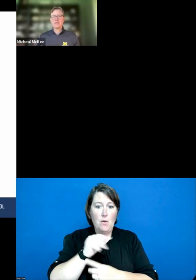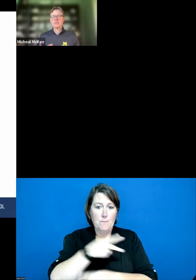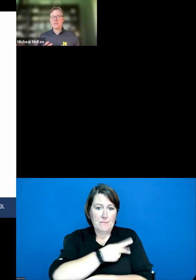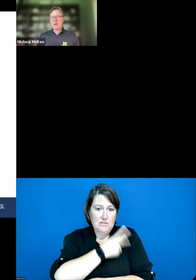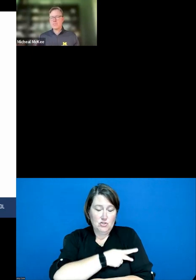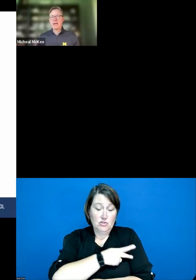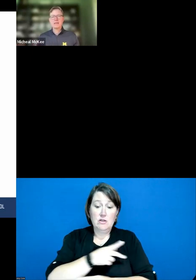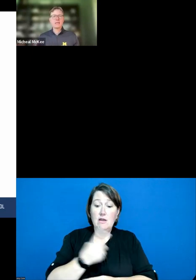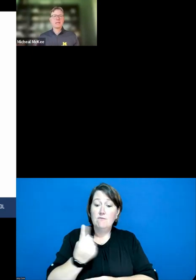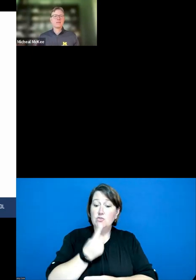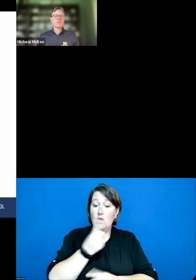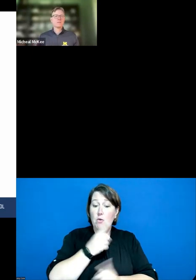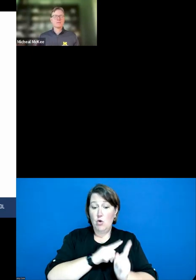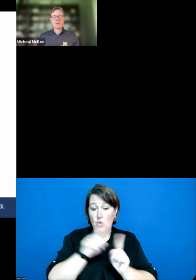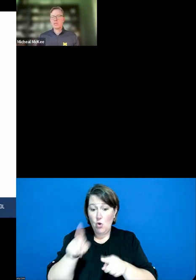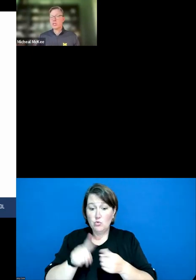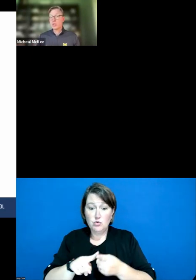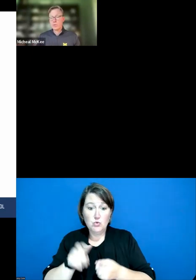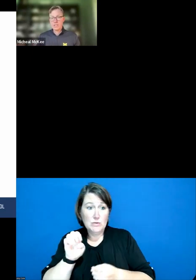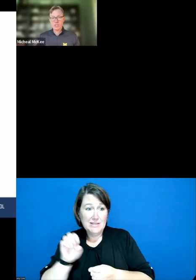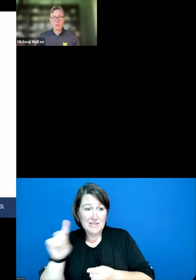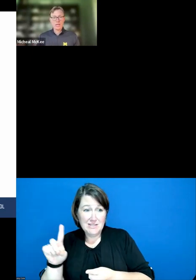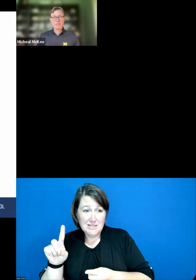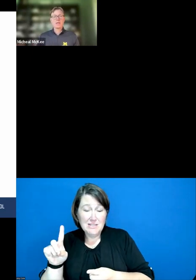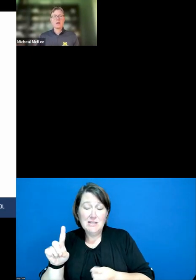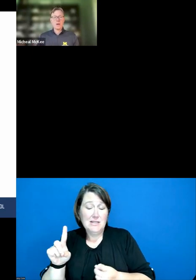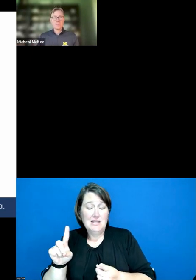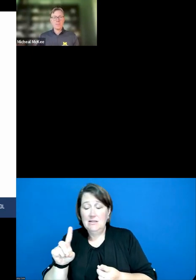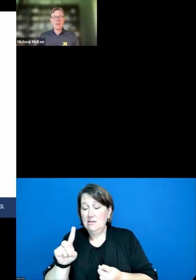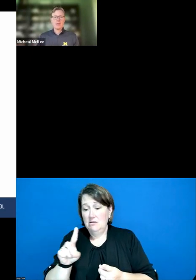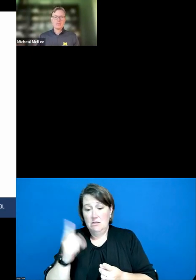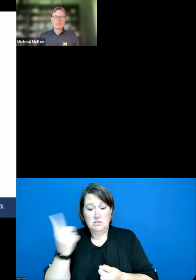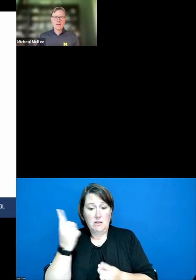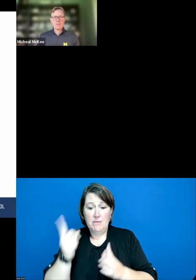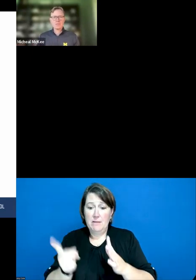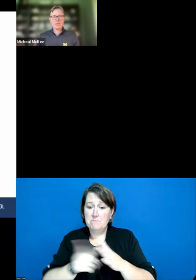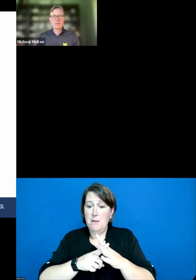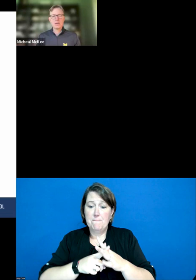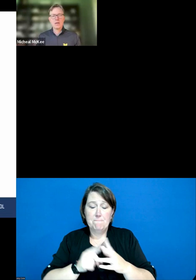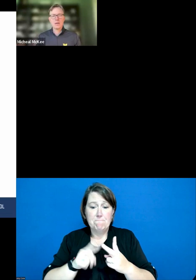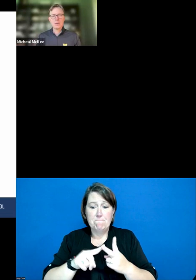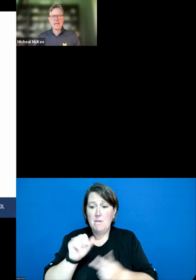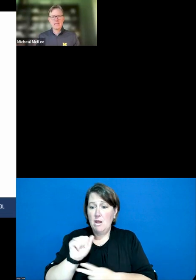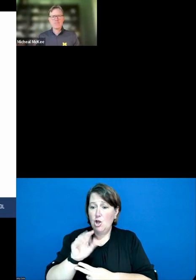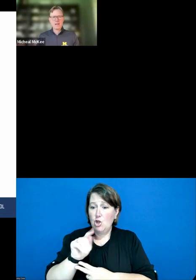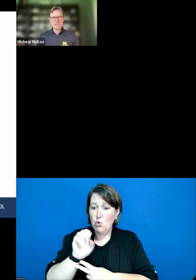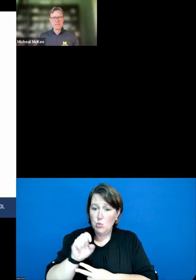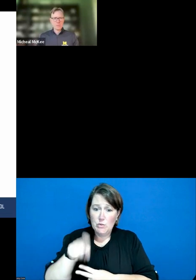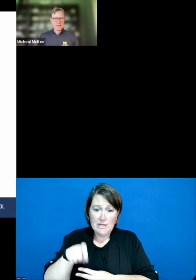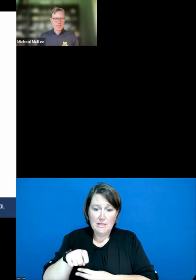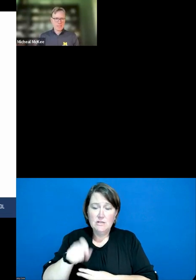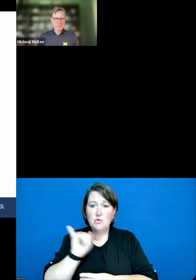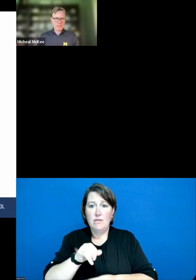there's an unmet need, there's some acute issue that has come up. And so that was a negative finding that we had.